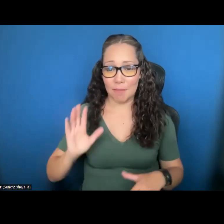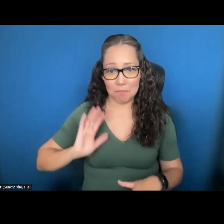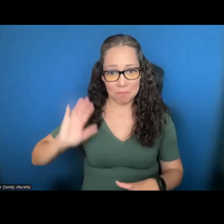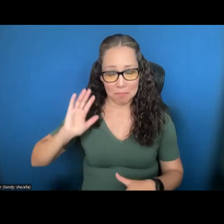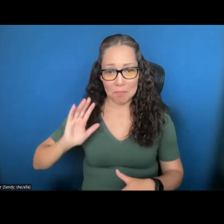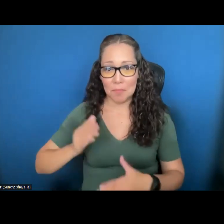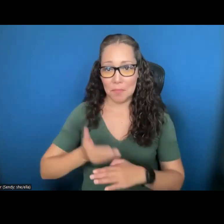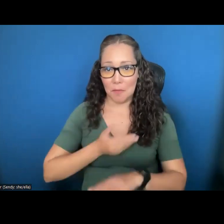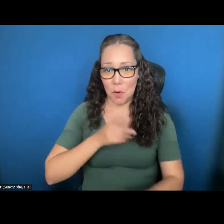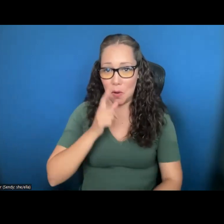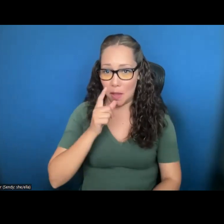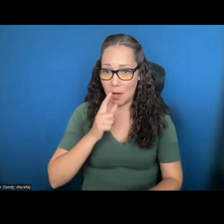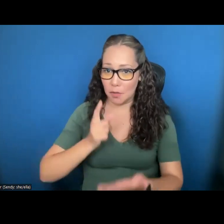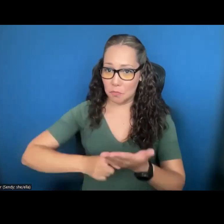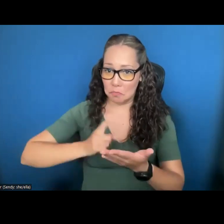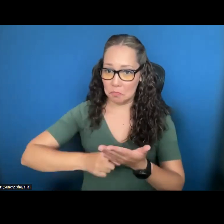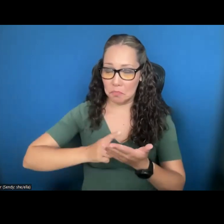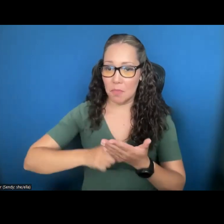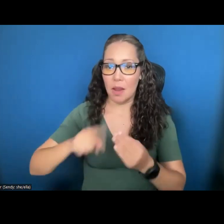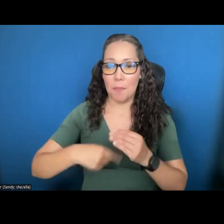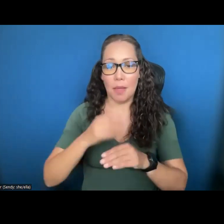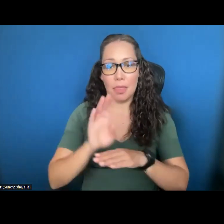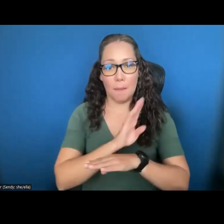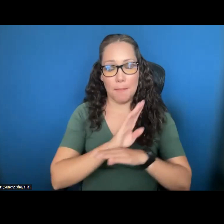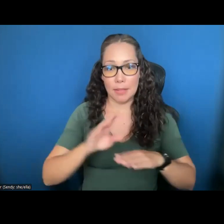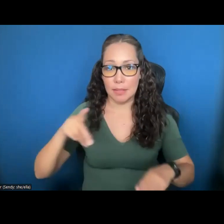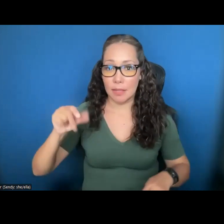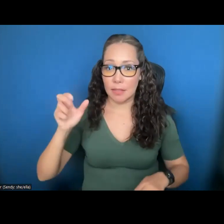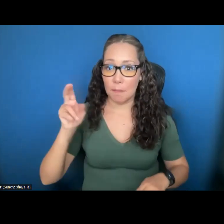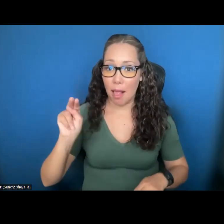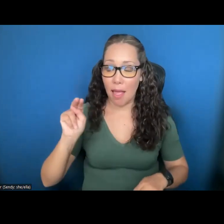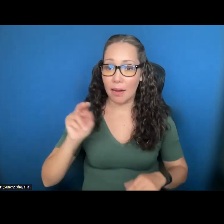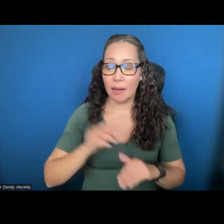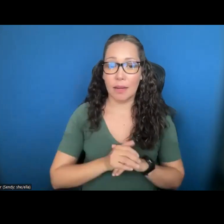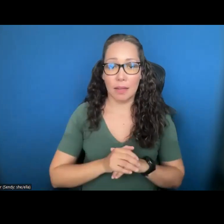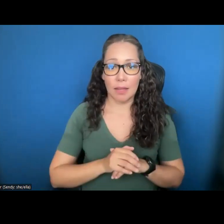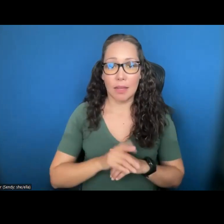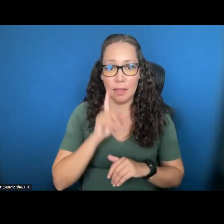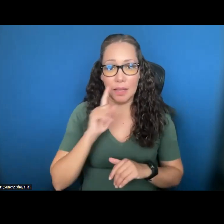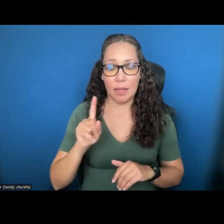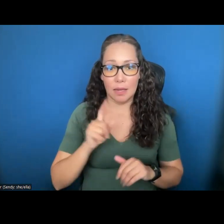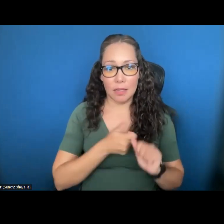around the business plan and really as followup and and very much in alignment uh we are going